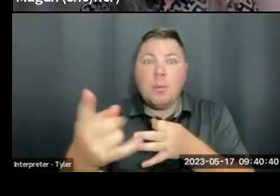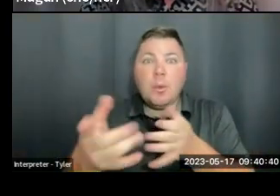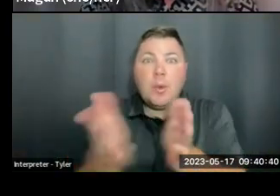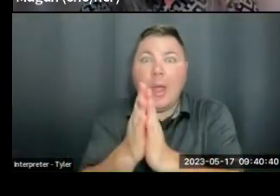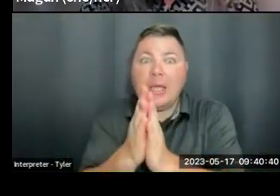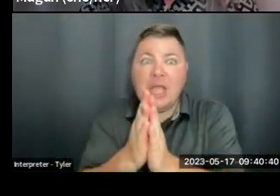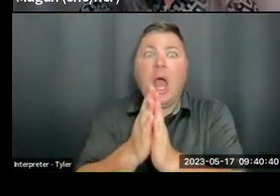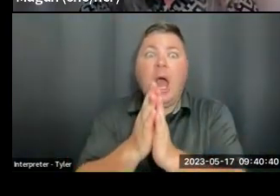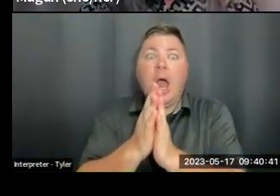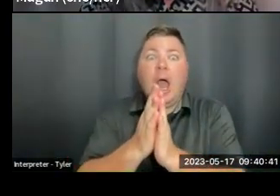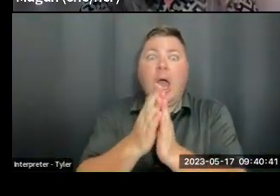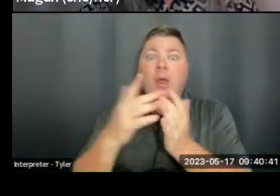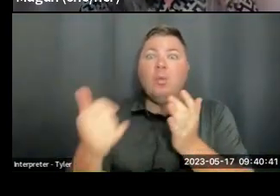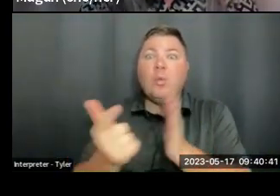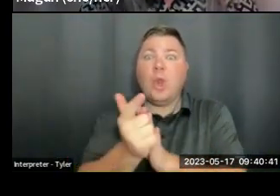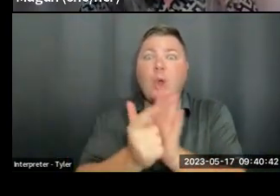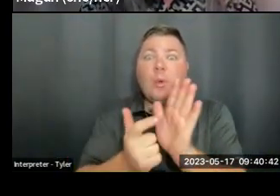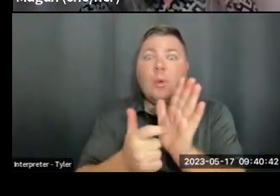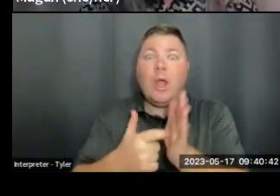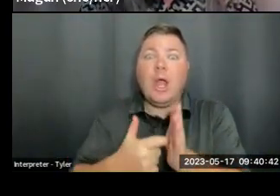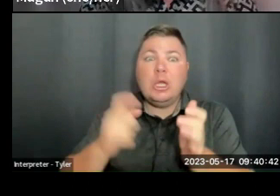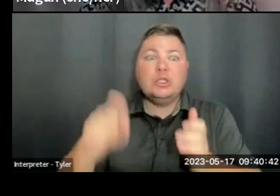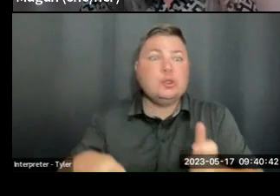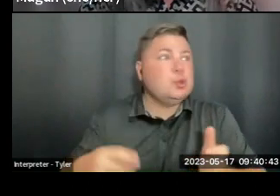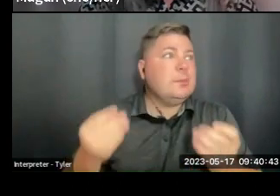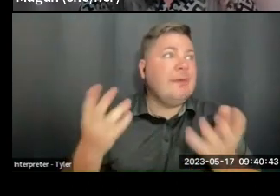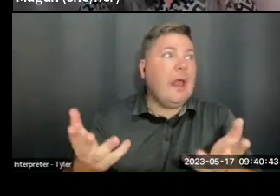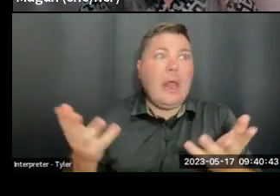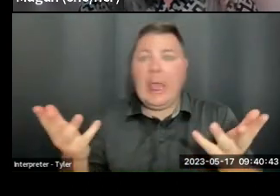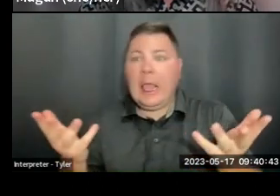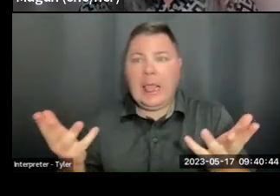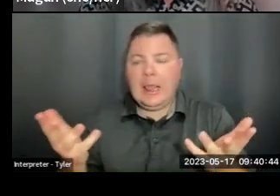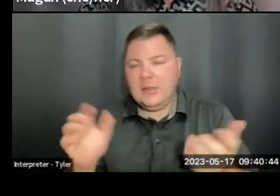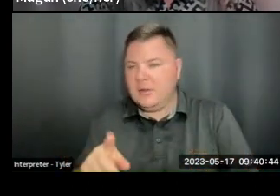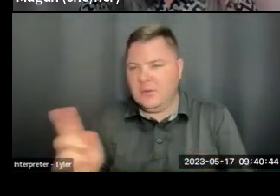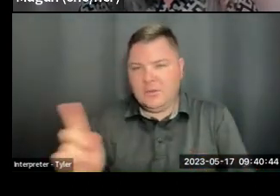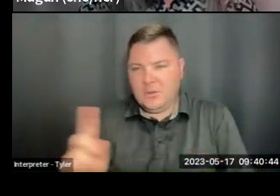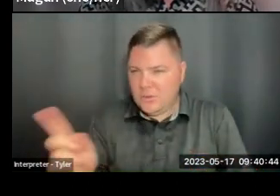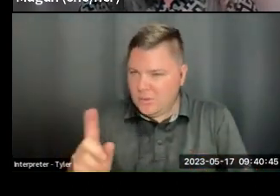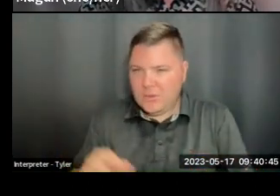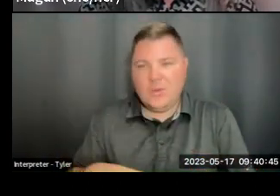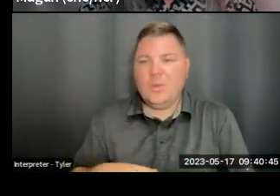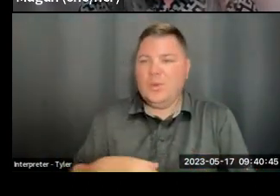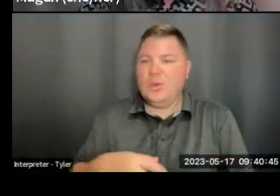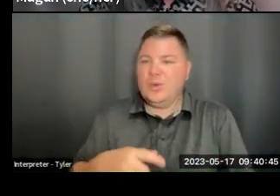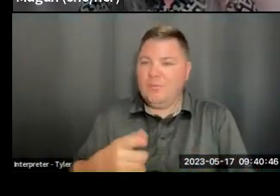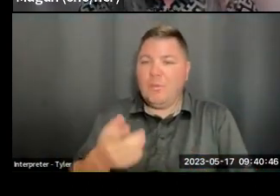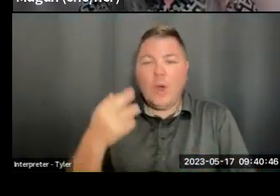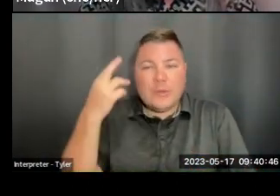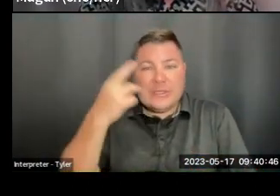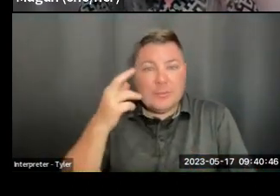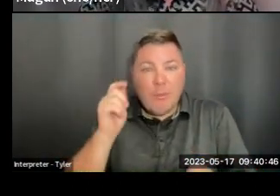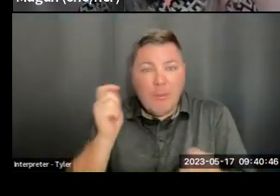Don't wait for the last second or until someone makes the request that